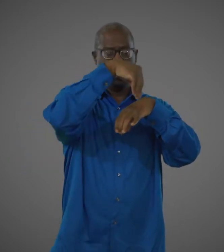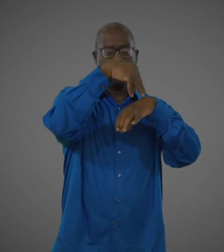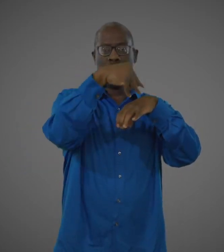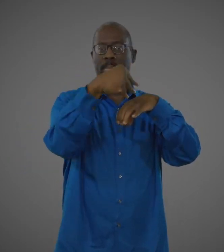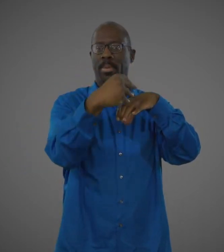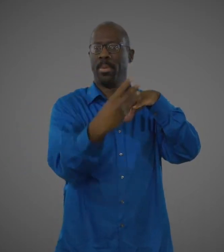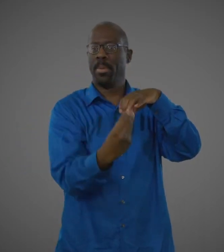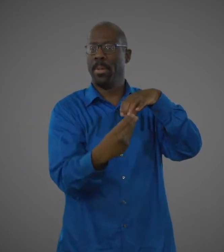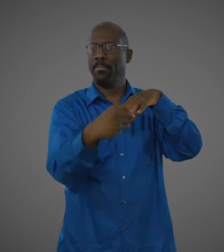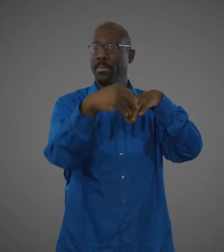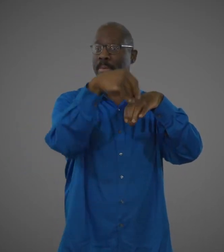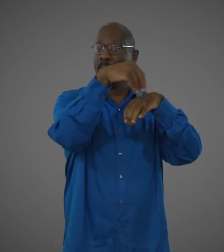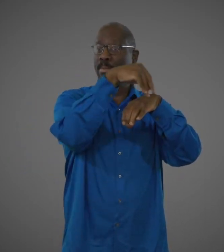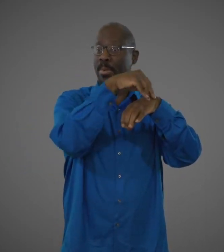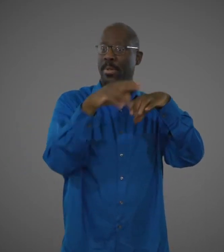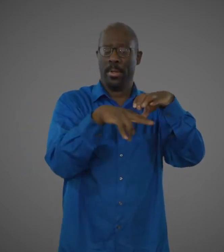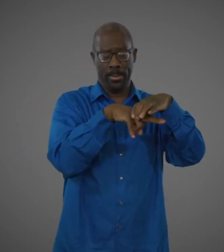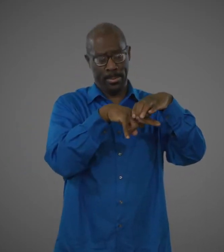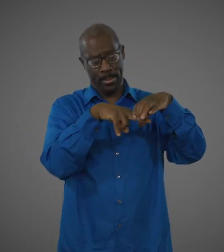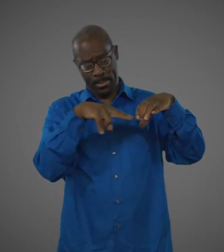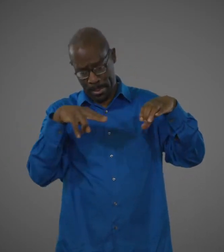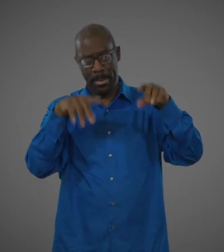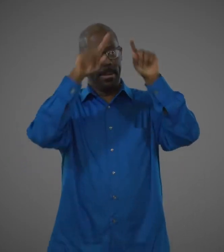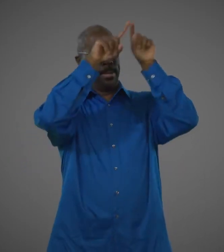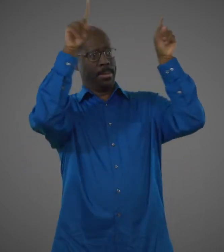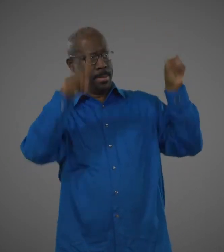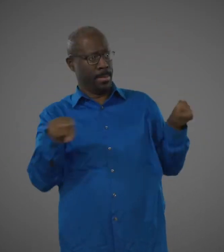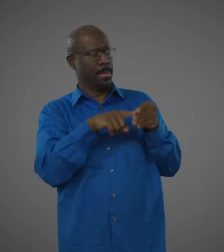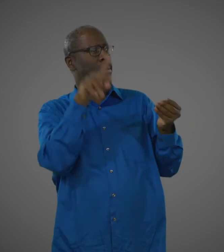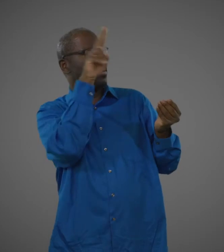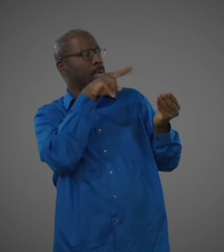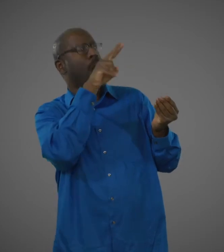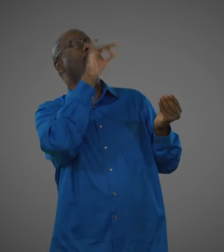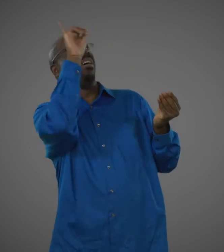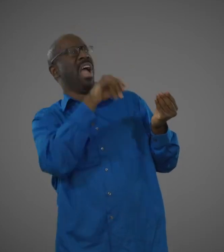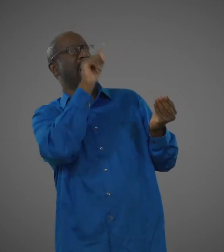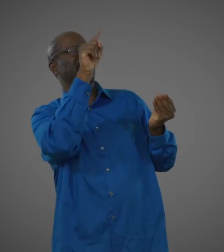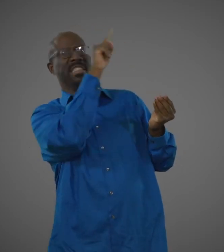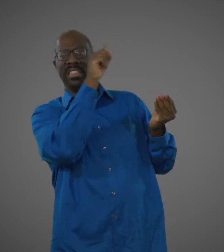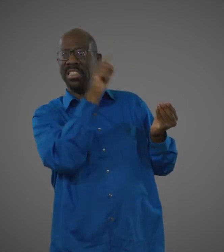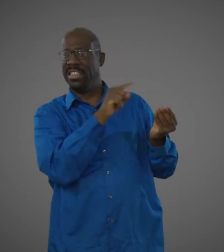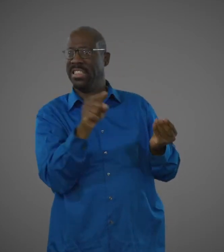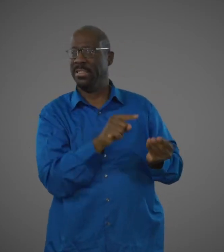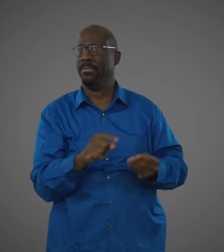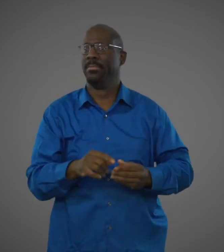where you lie in a special machine that take pictures of your brain. When you come out, the images are on a screen